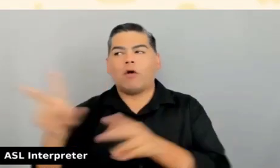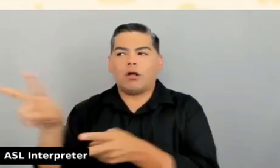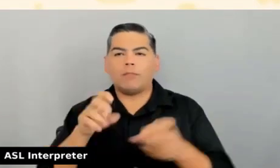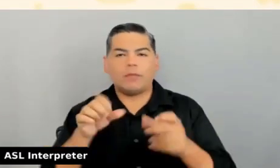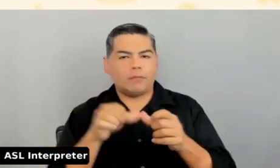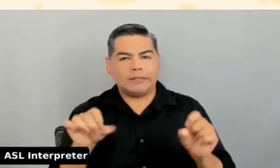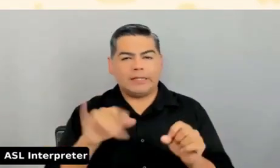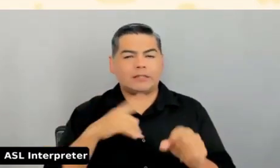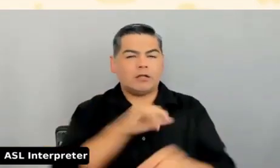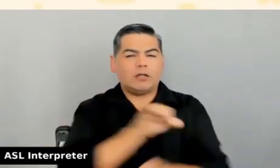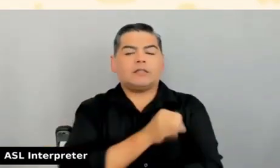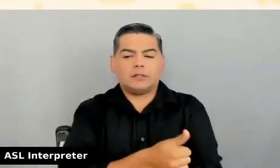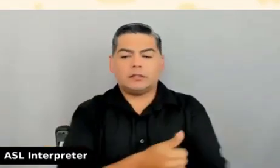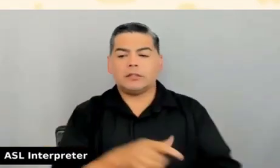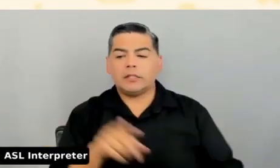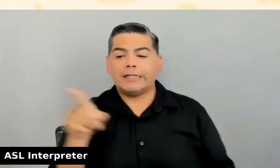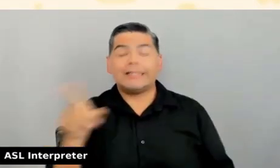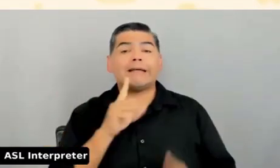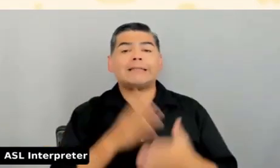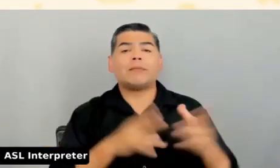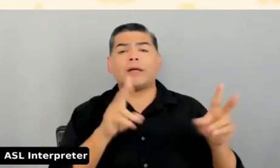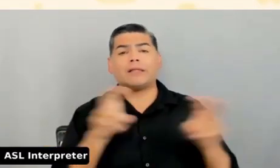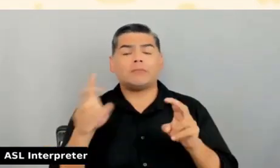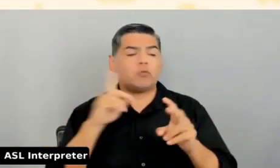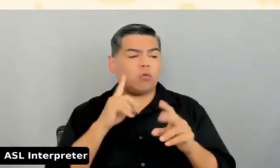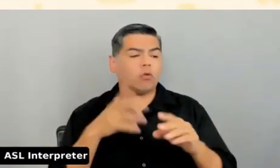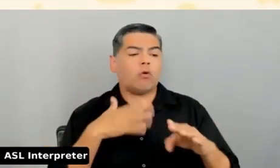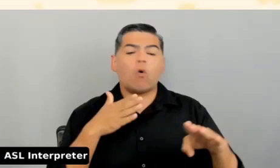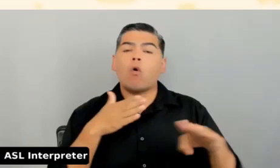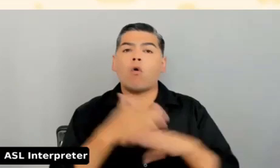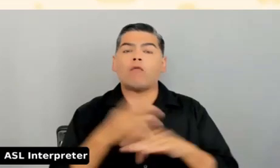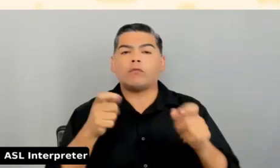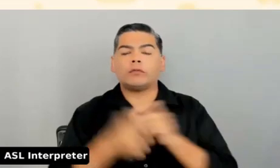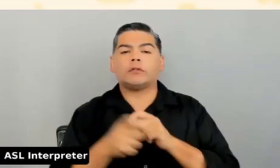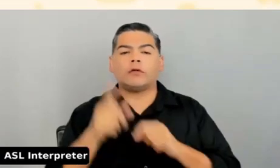and some themes will override the login page for WordPress,